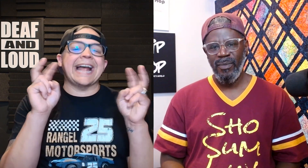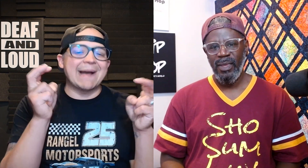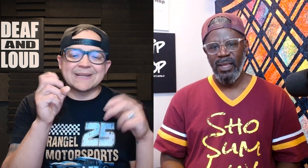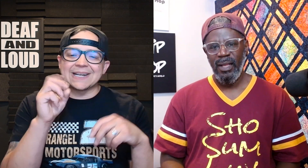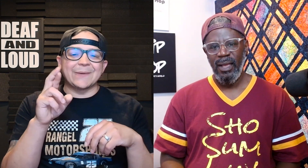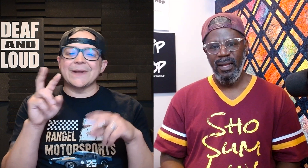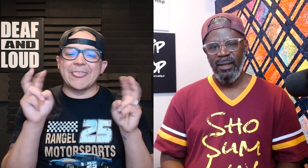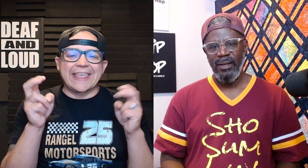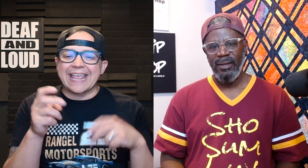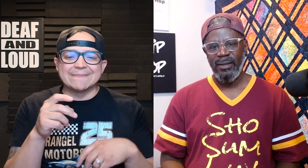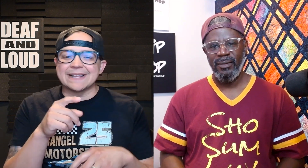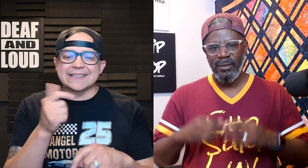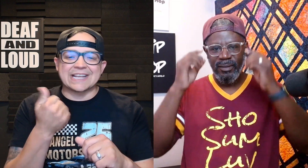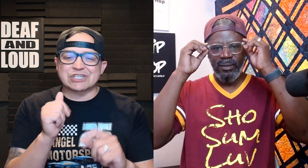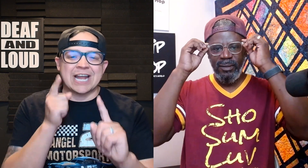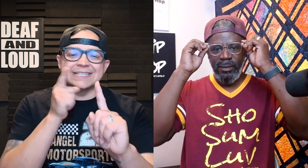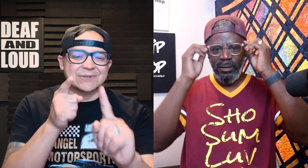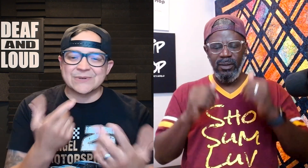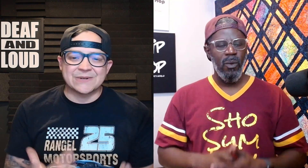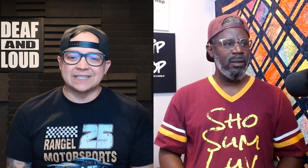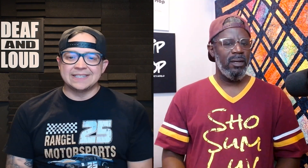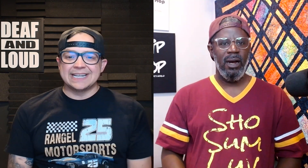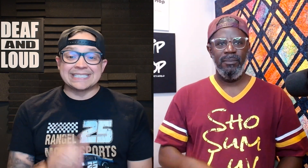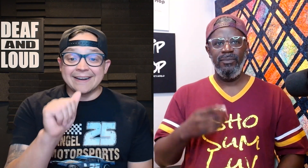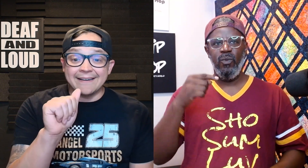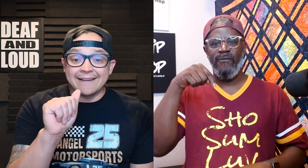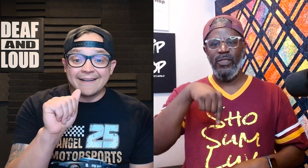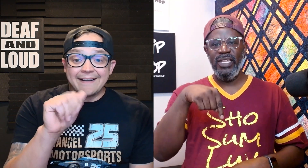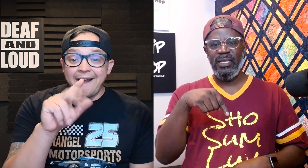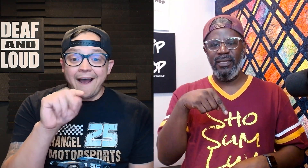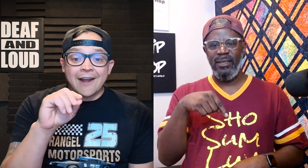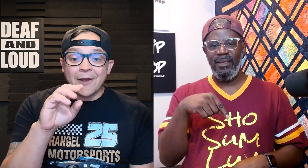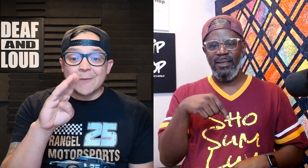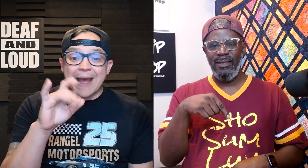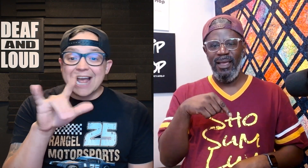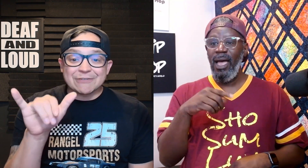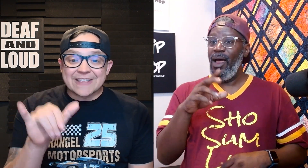topic or theme that you're trying to aim for? Well, for this-- Is it an autobiography?